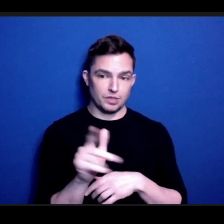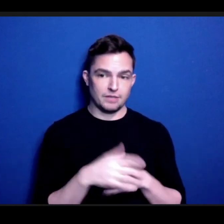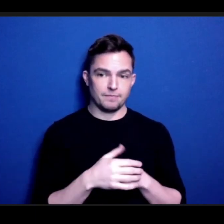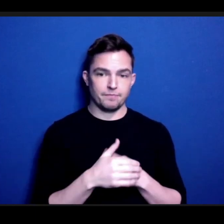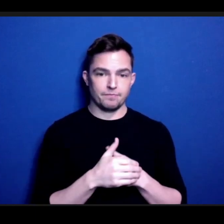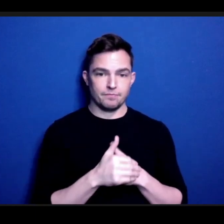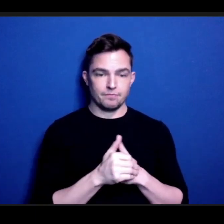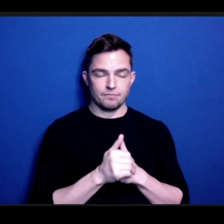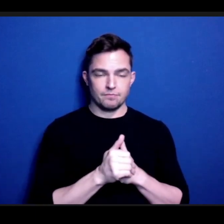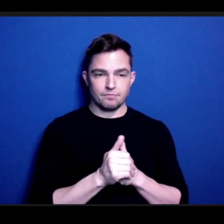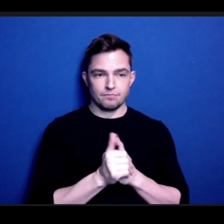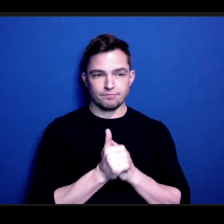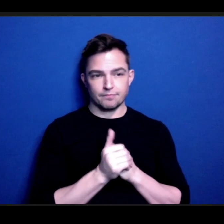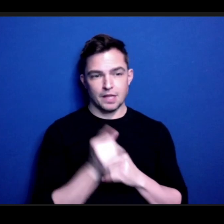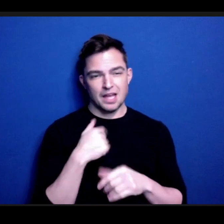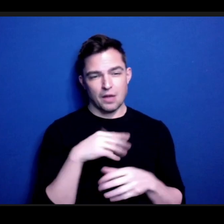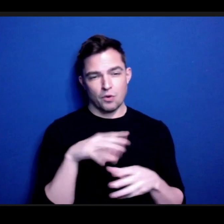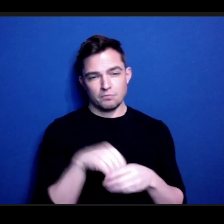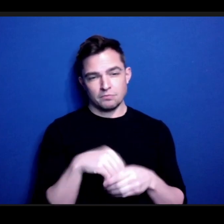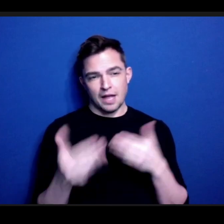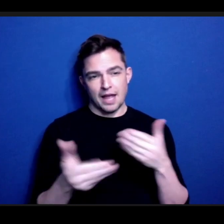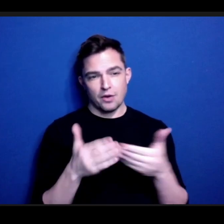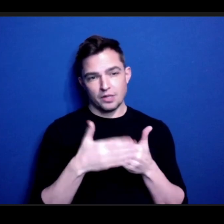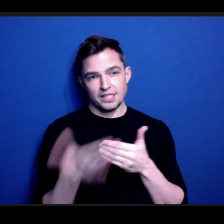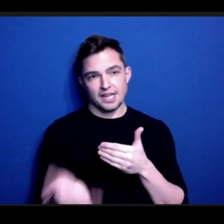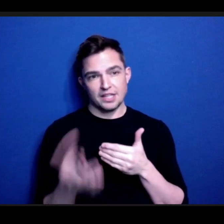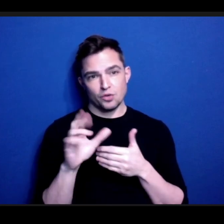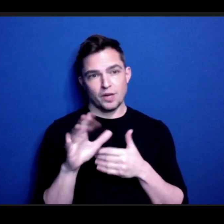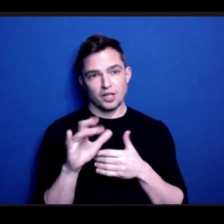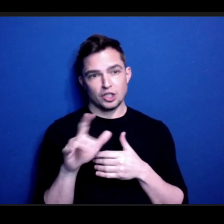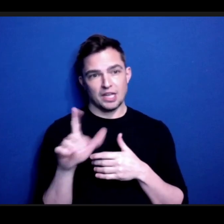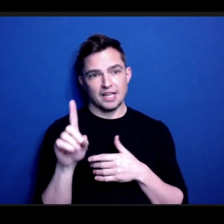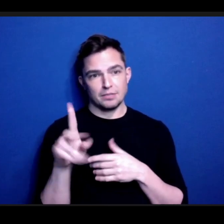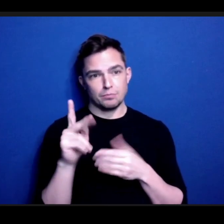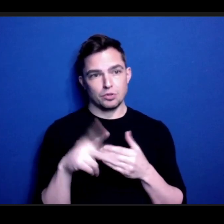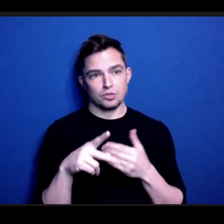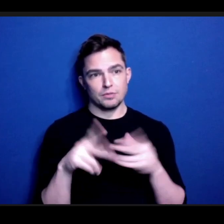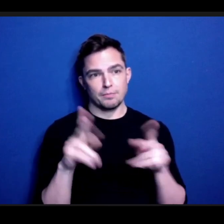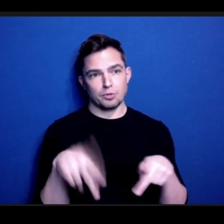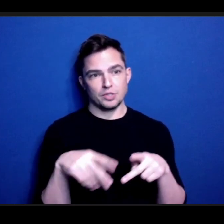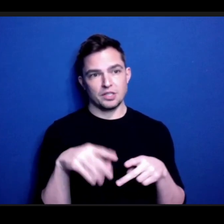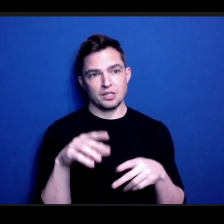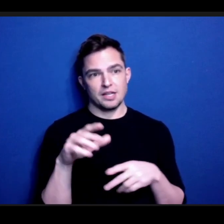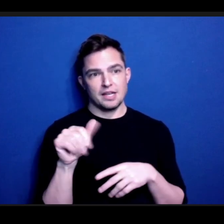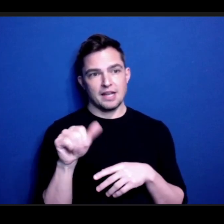and I was a part of hiring the next racialised person in Afro-Indigenous person from out